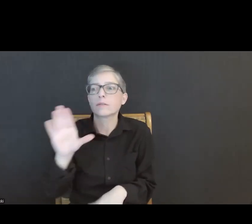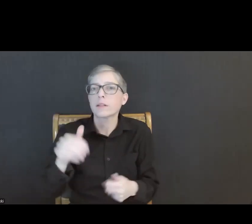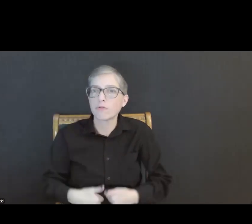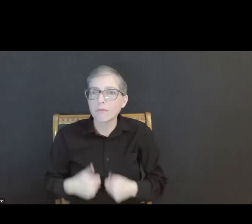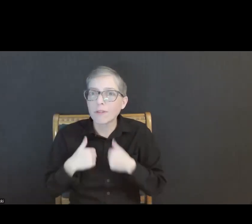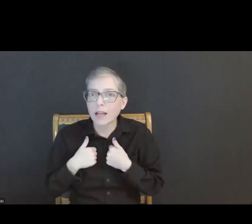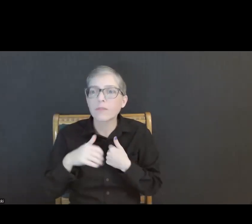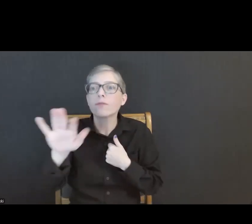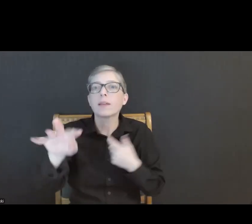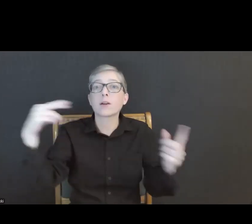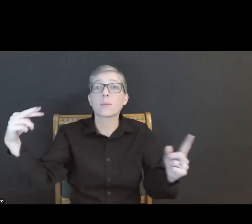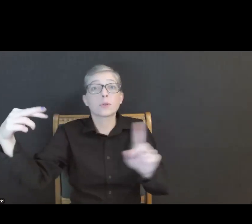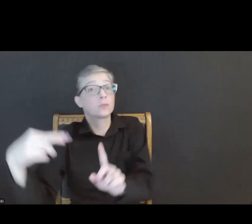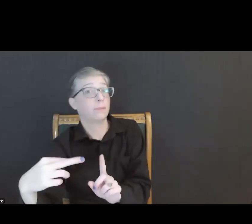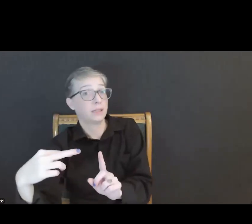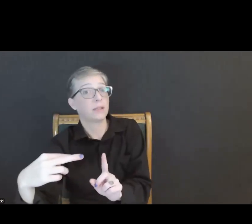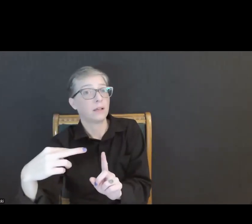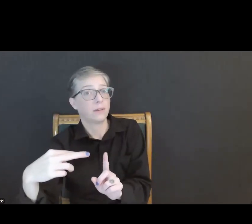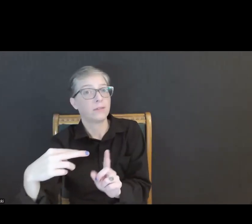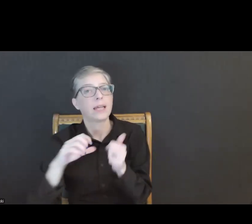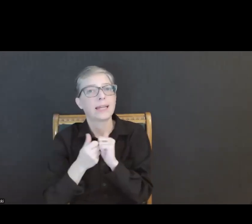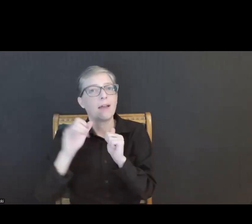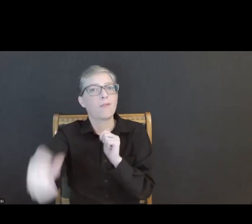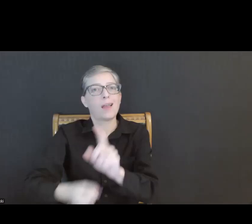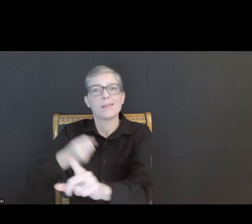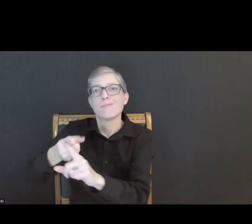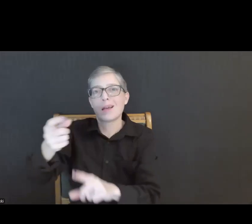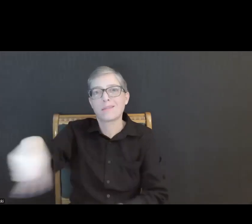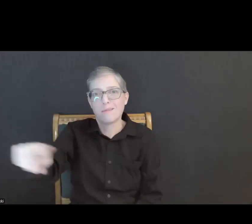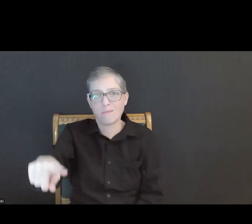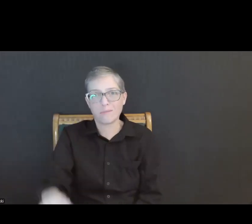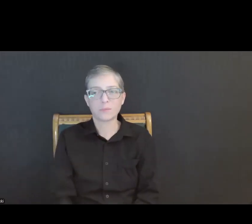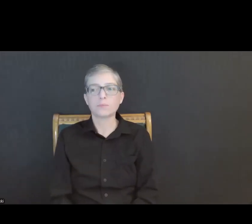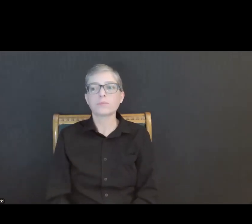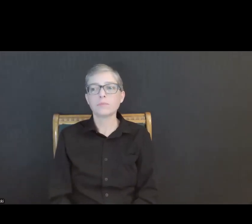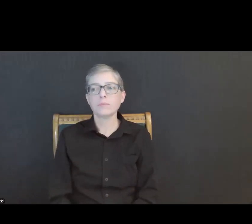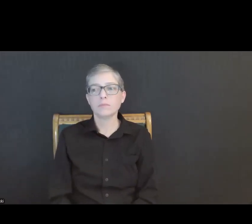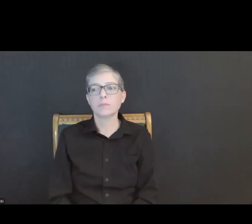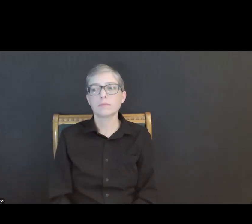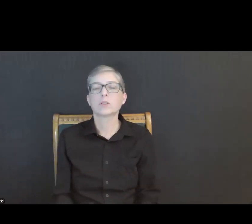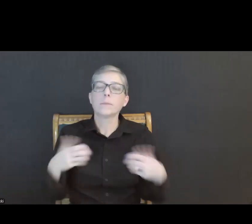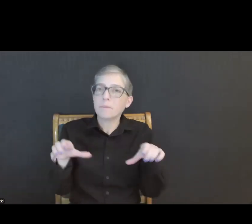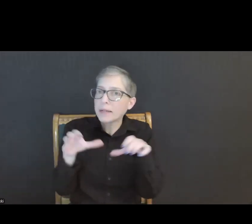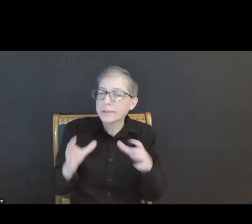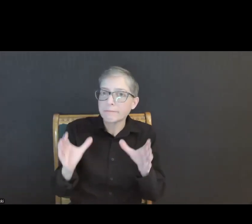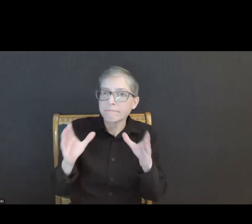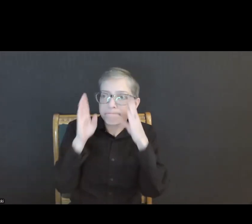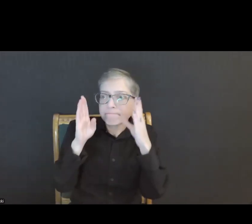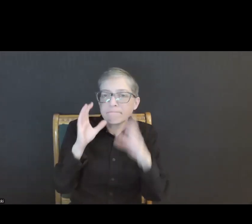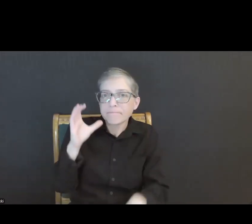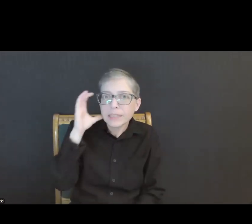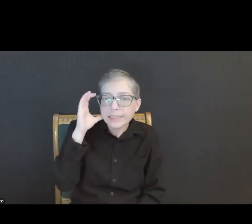so you know being um being an active listener providing empathy um is has been U my go-to